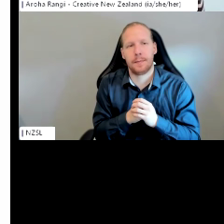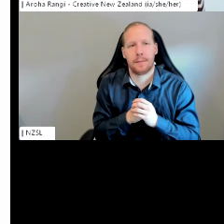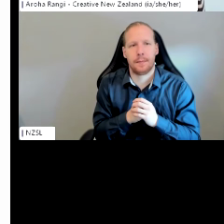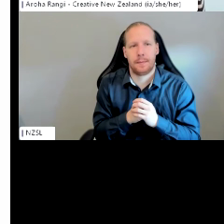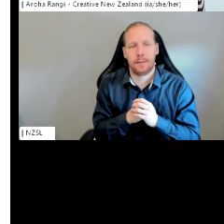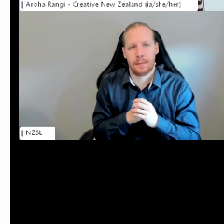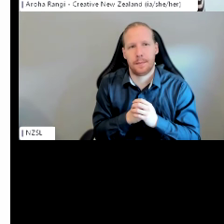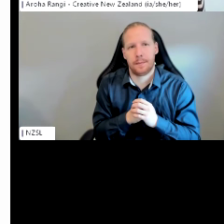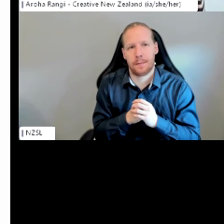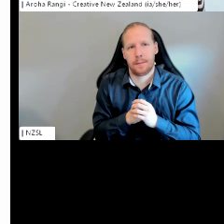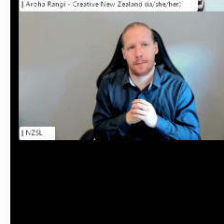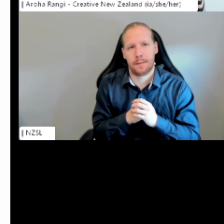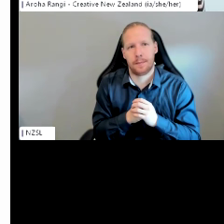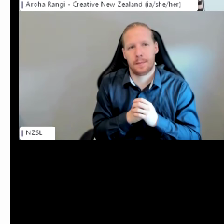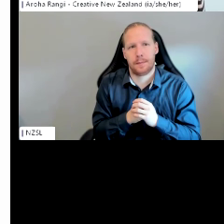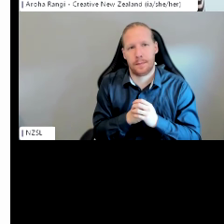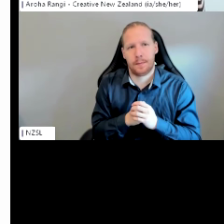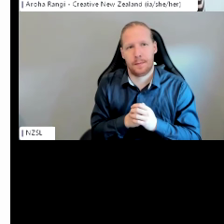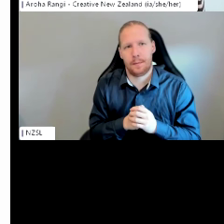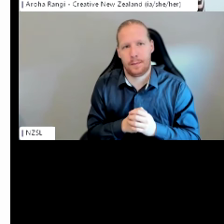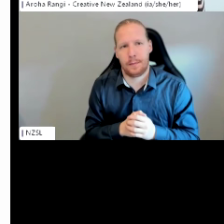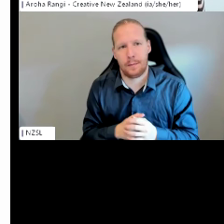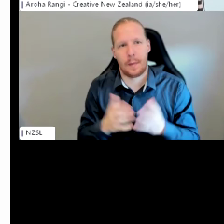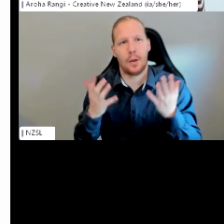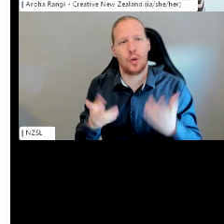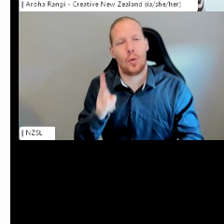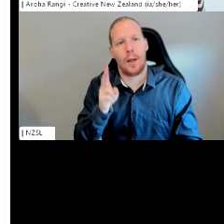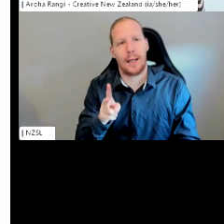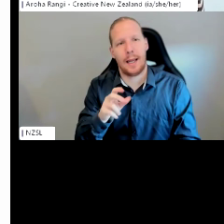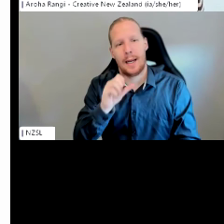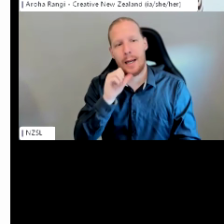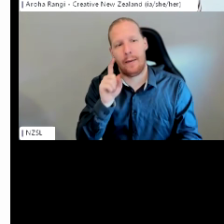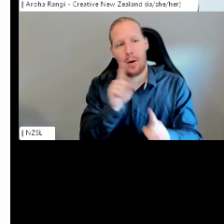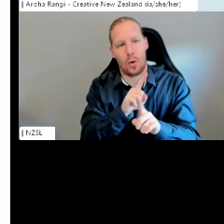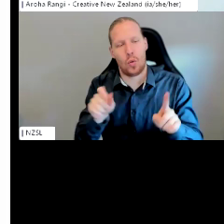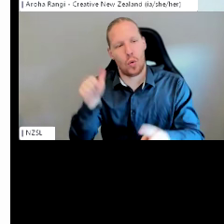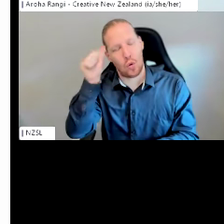again, if you, um, I'm sure a lot of you know a lot about cult segments, but if you can't remember